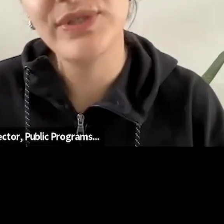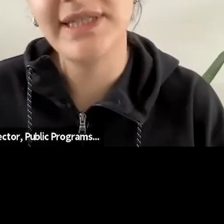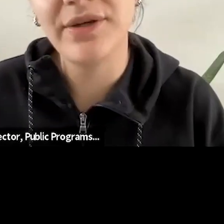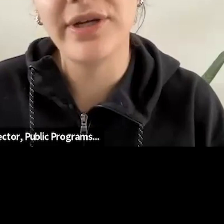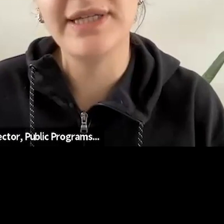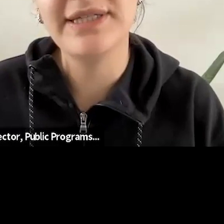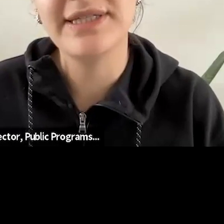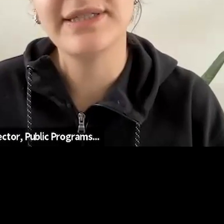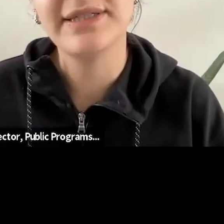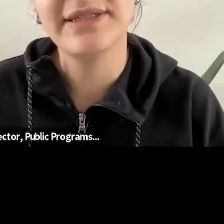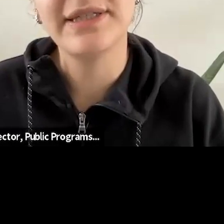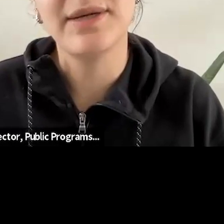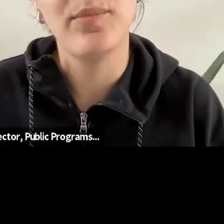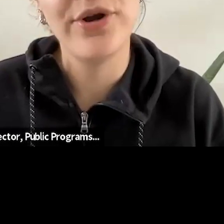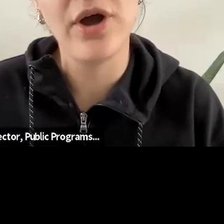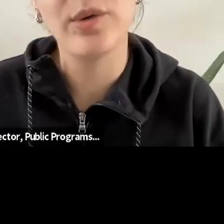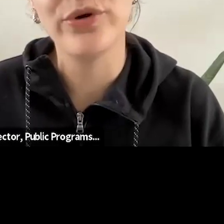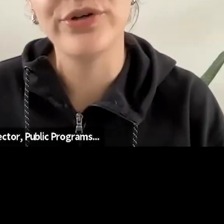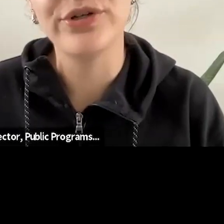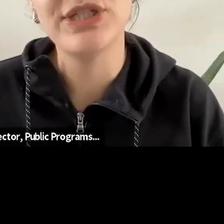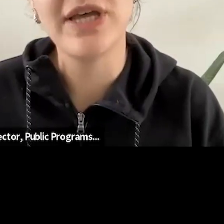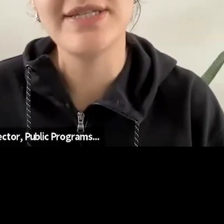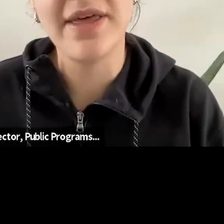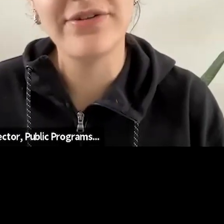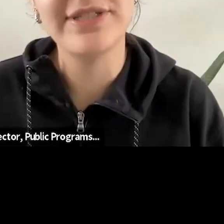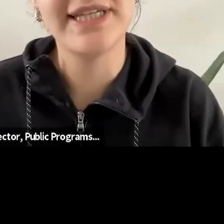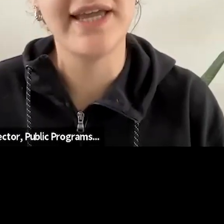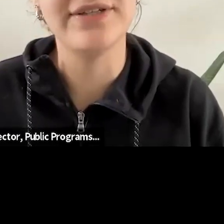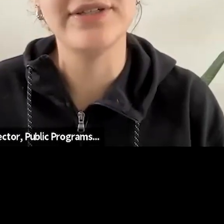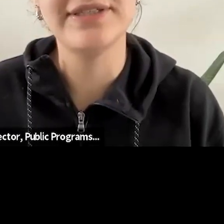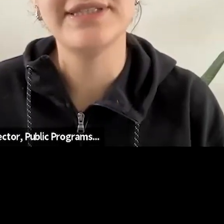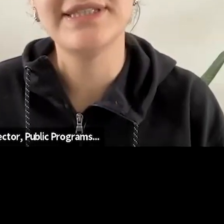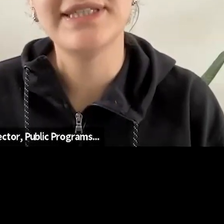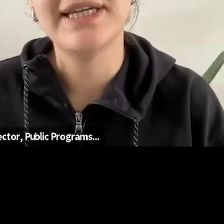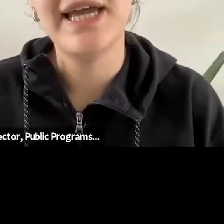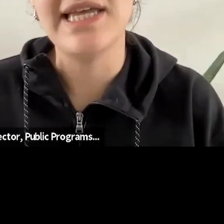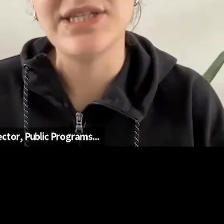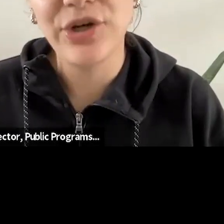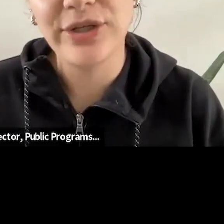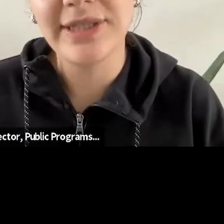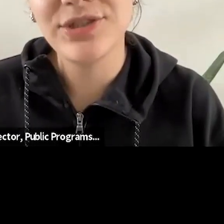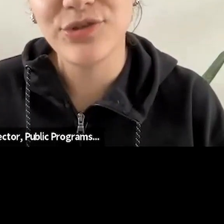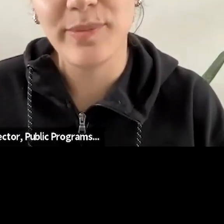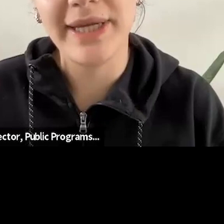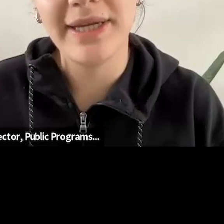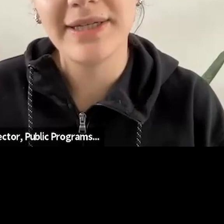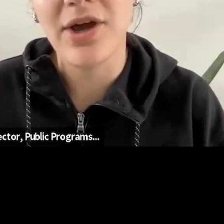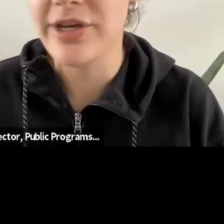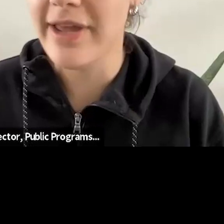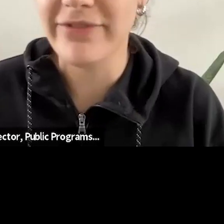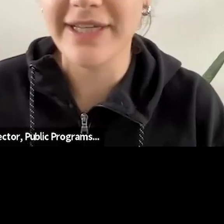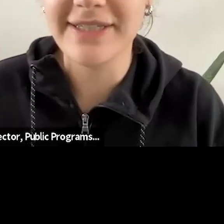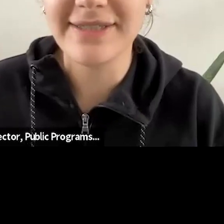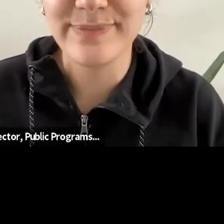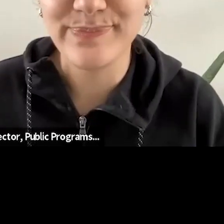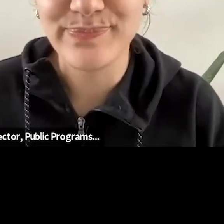whose series "Murdaugh Murders: A Southern Scandal" is currently streaming on Netflix.